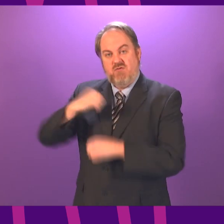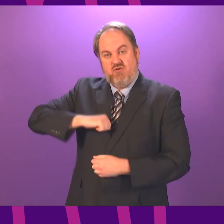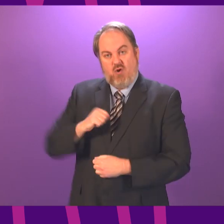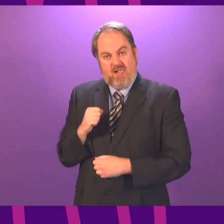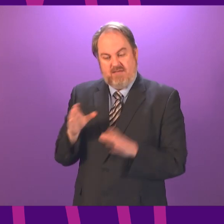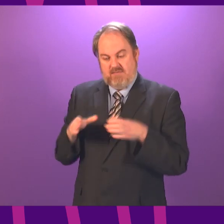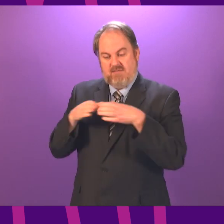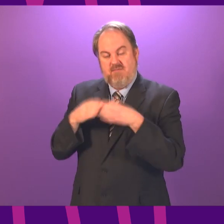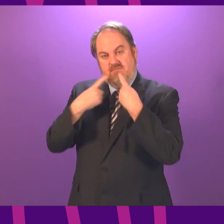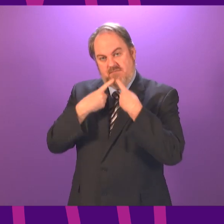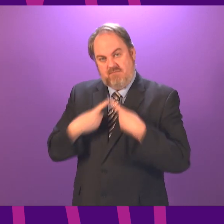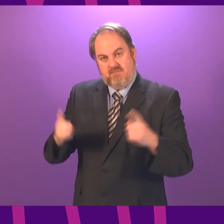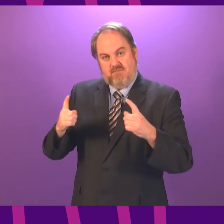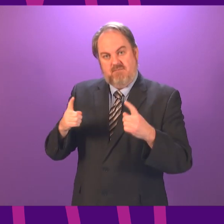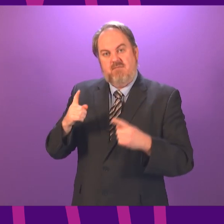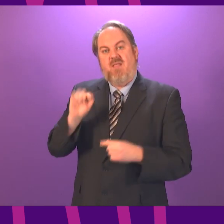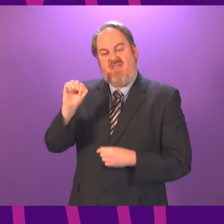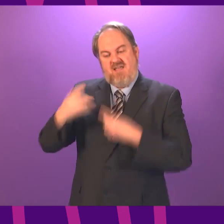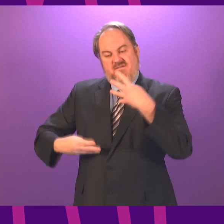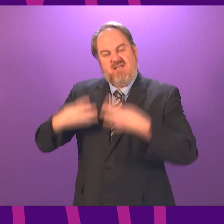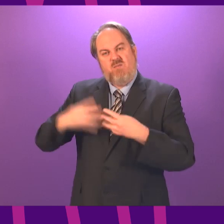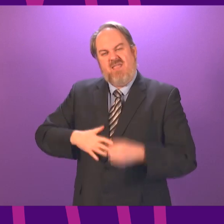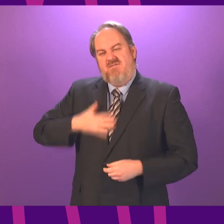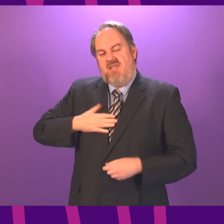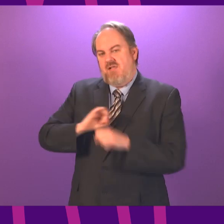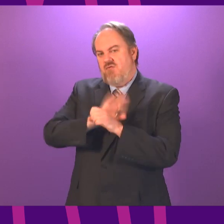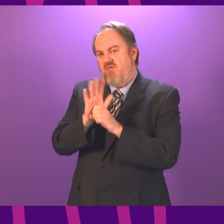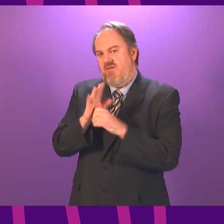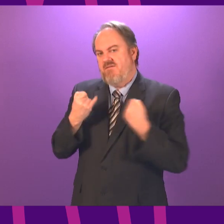which Covid is a suspected or contributory cause of death. Today’s update shows that,